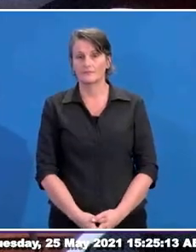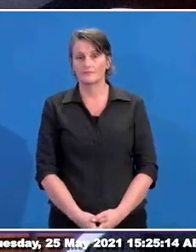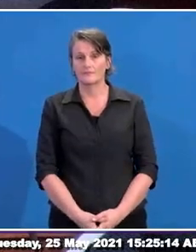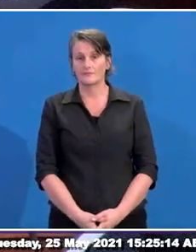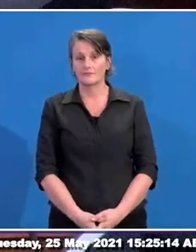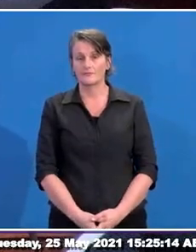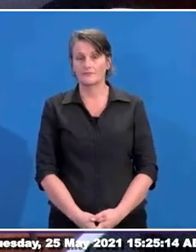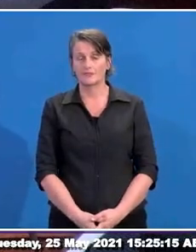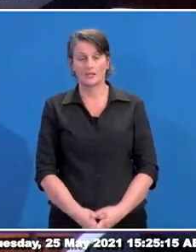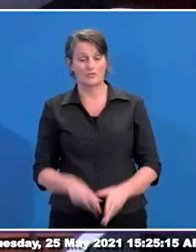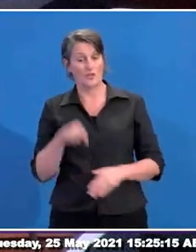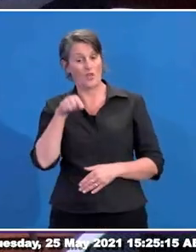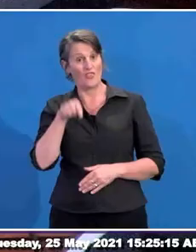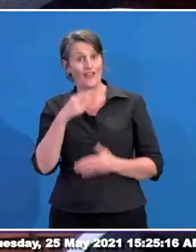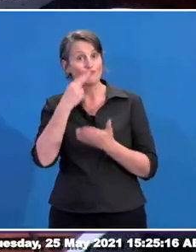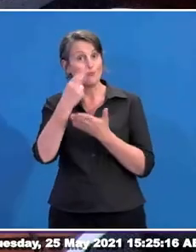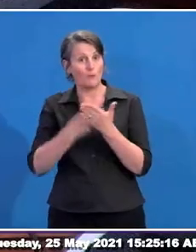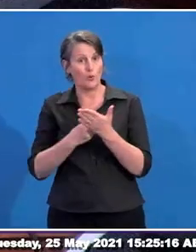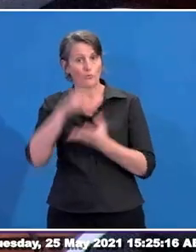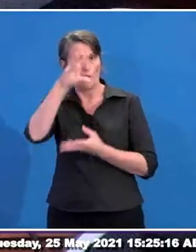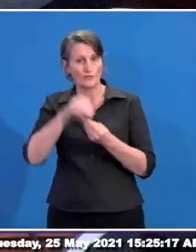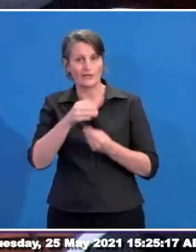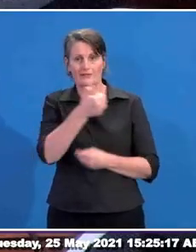This is a report of 62 pages.